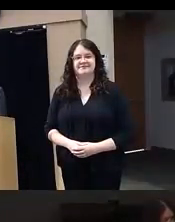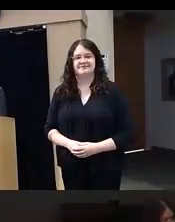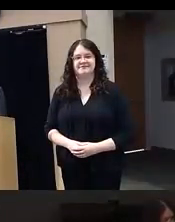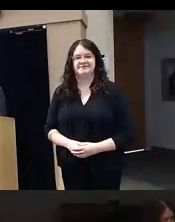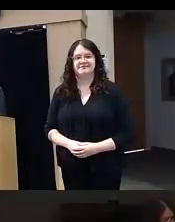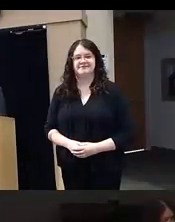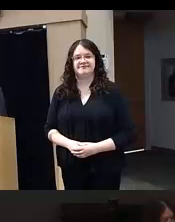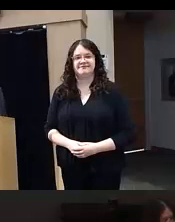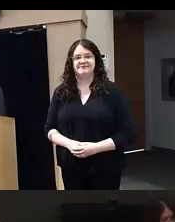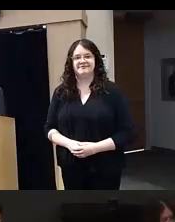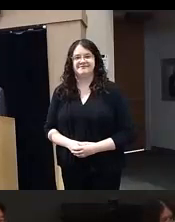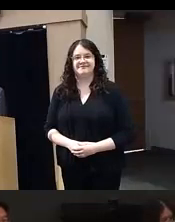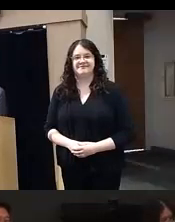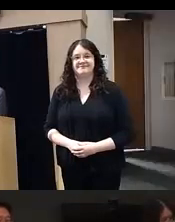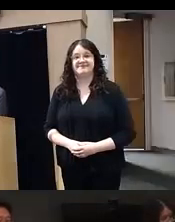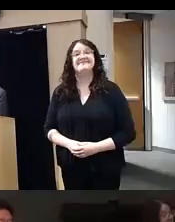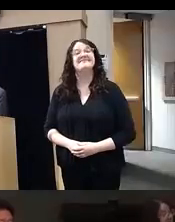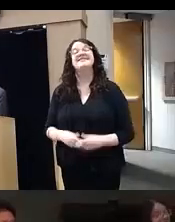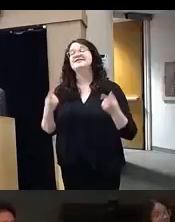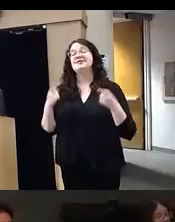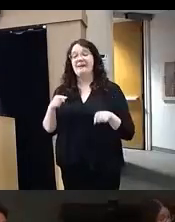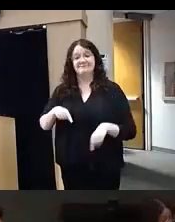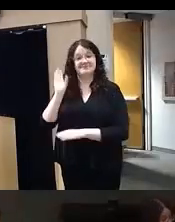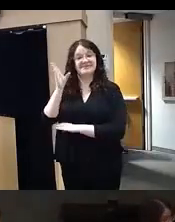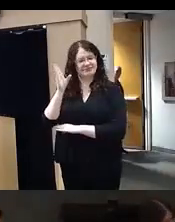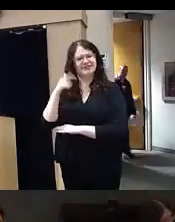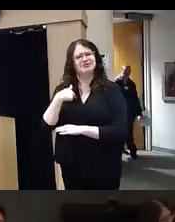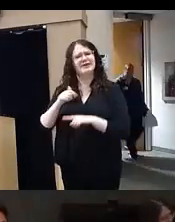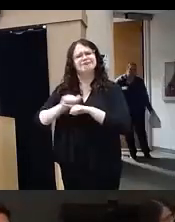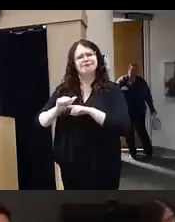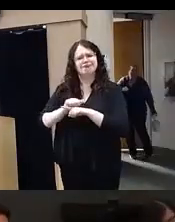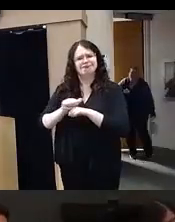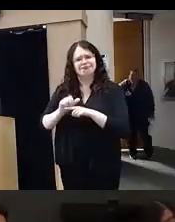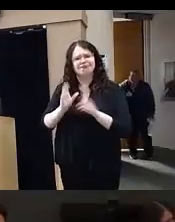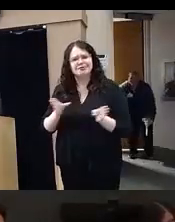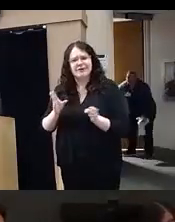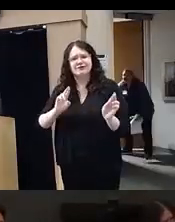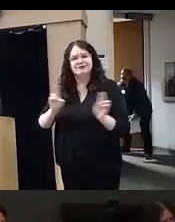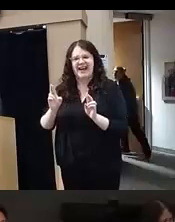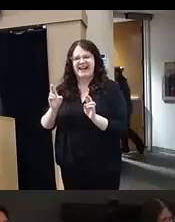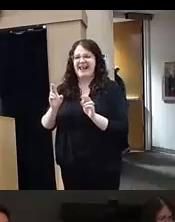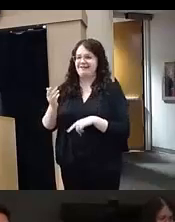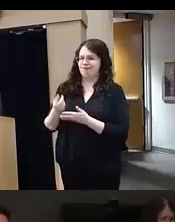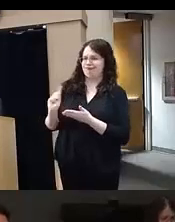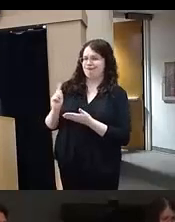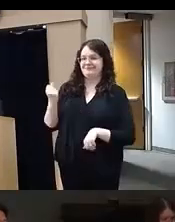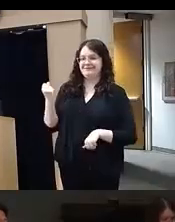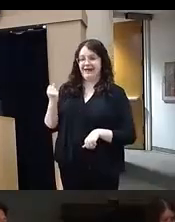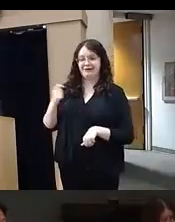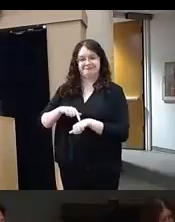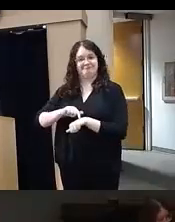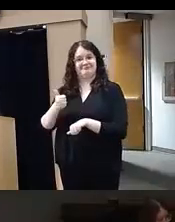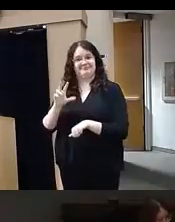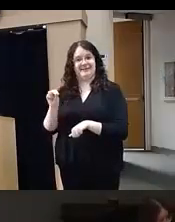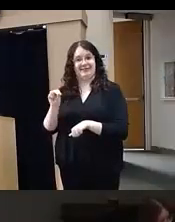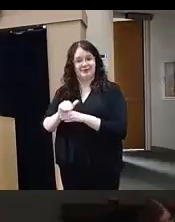you know so I Was preparing this talk around 10 30. last Saturday and I get a call all of a sudden